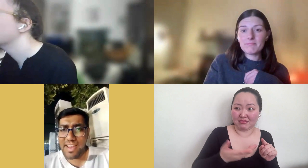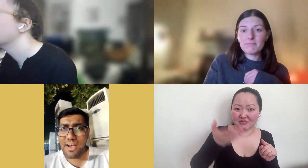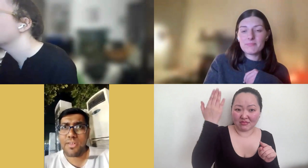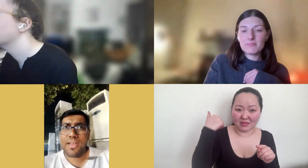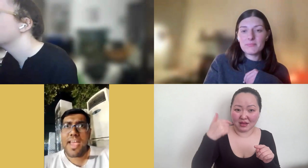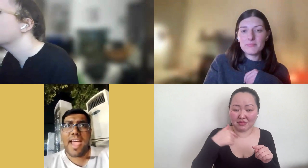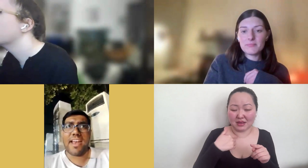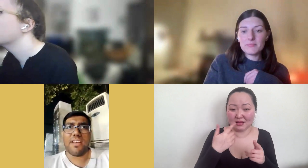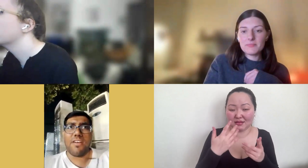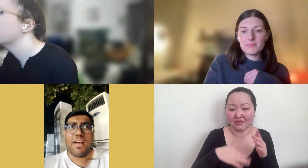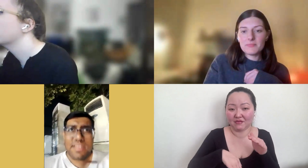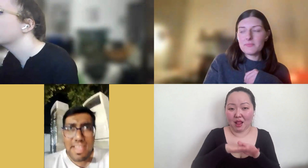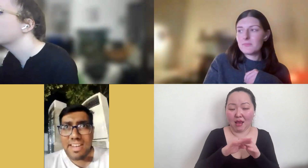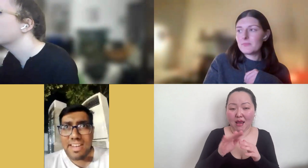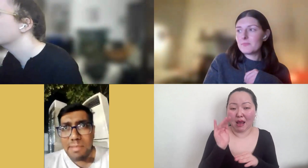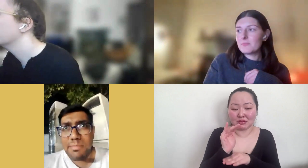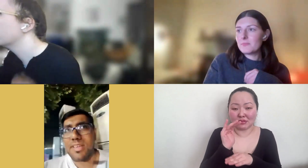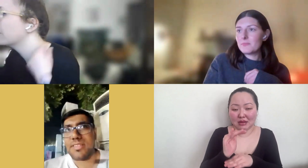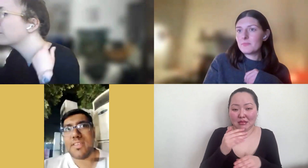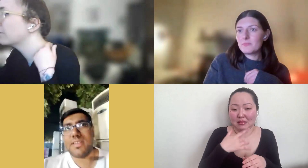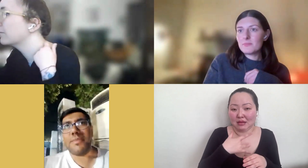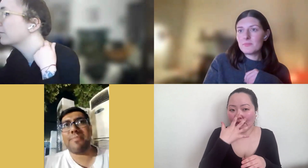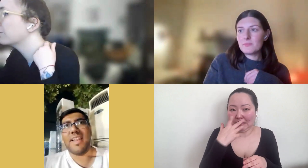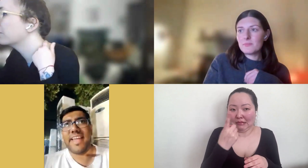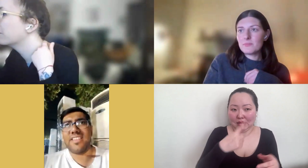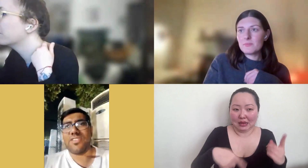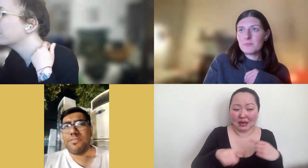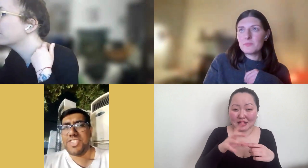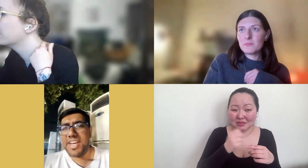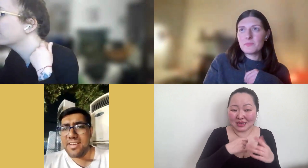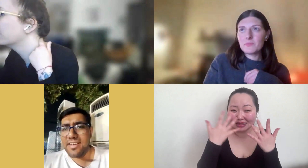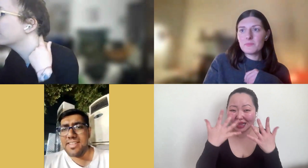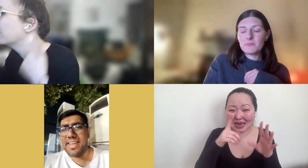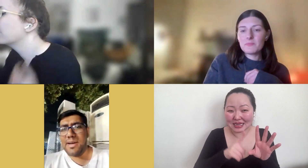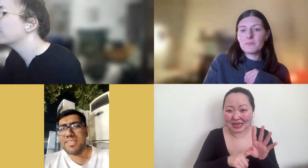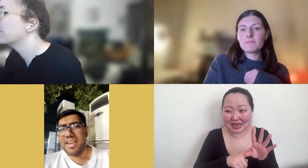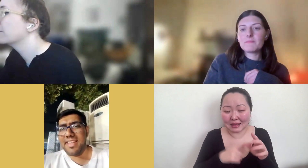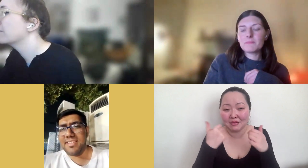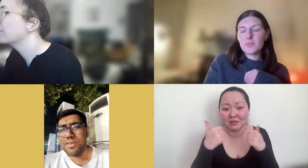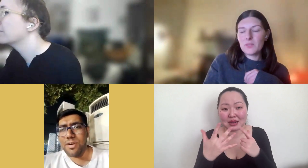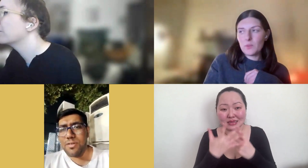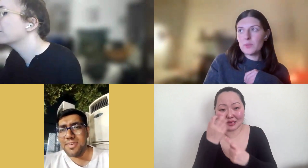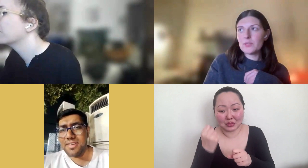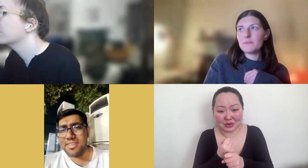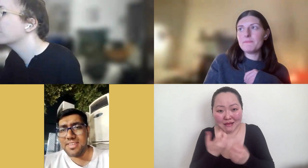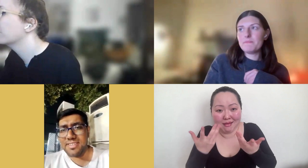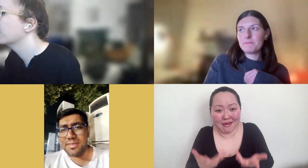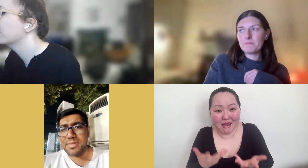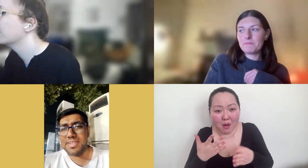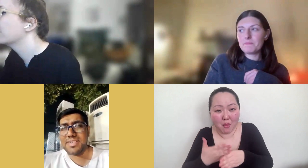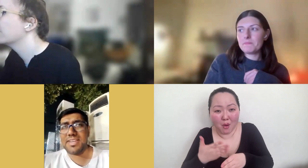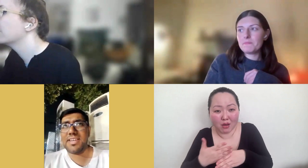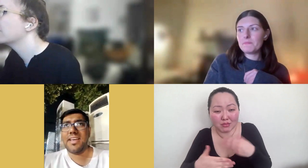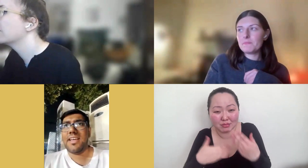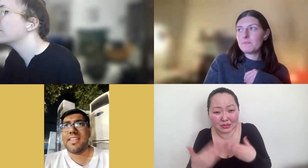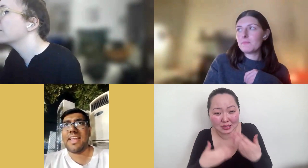right now. And then comes the lens of gender and then comes the lens of the disability.